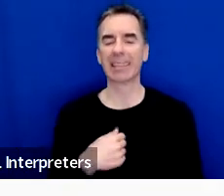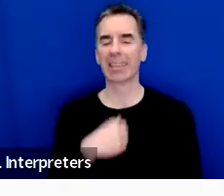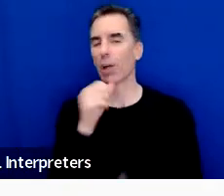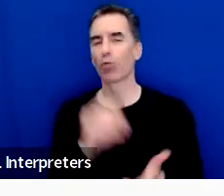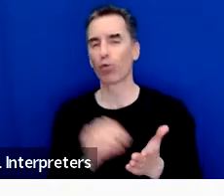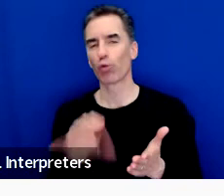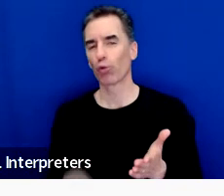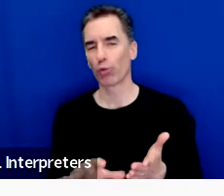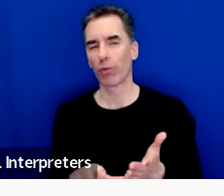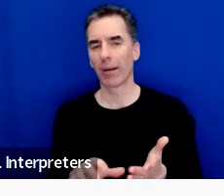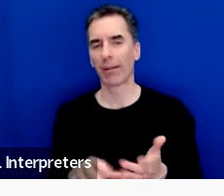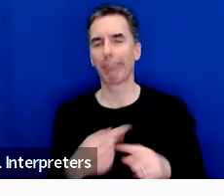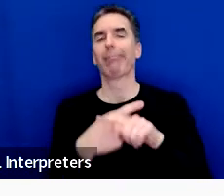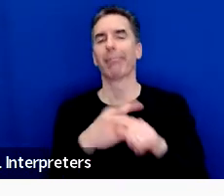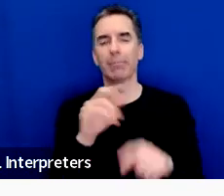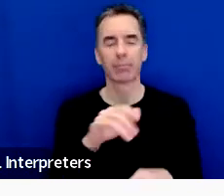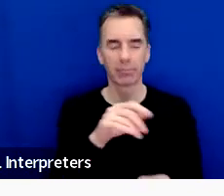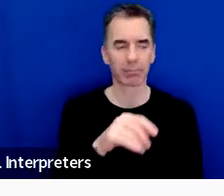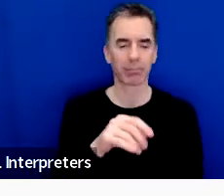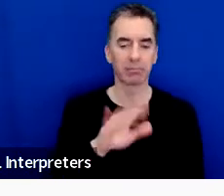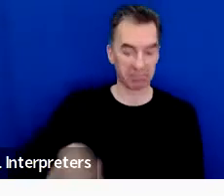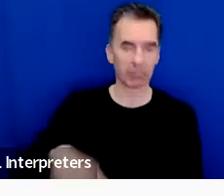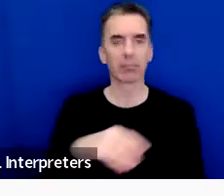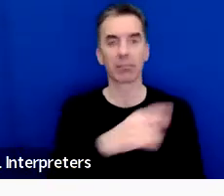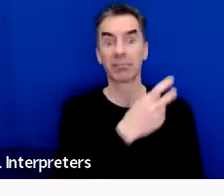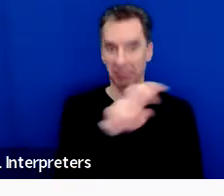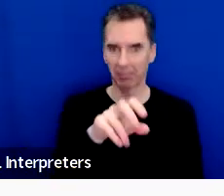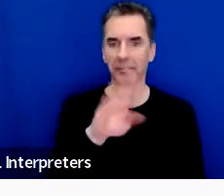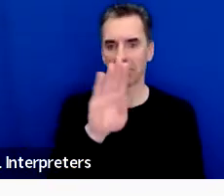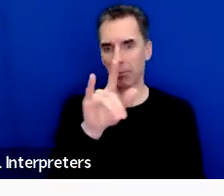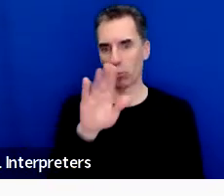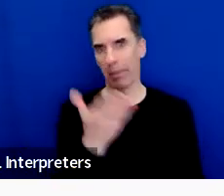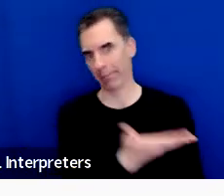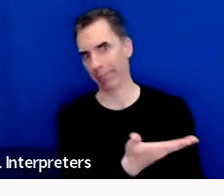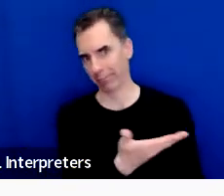w it'll open directly to our, to our catalog and then,